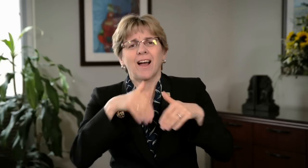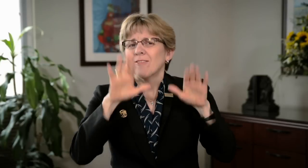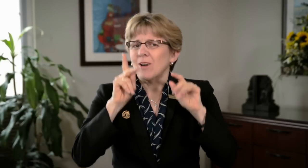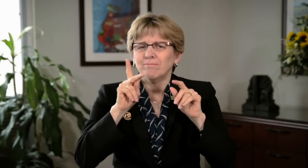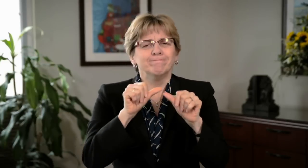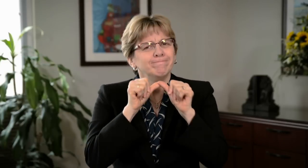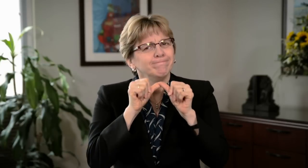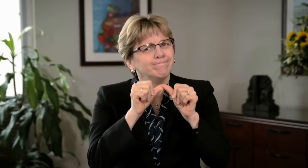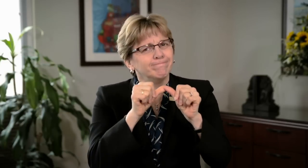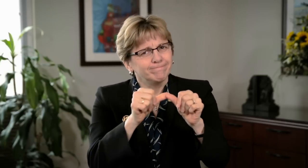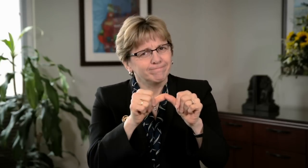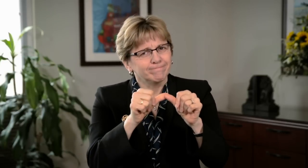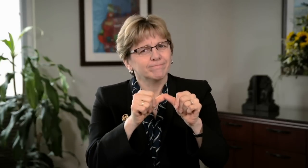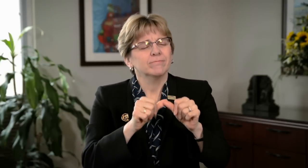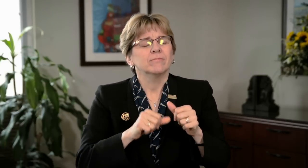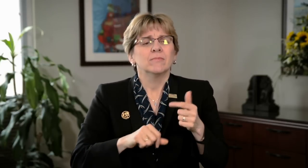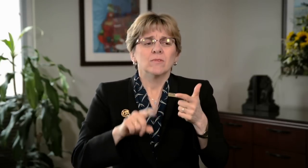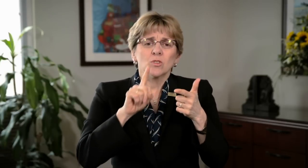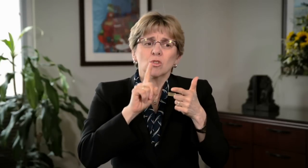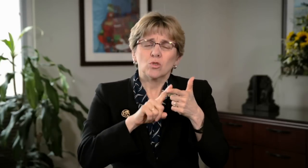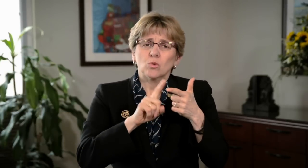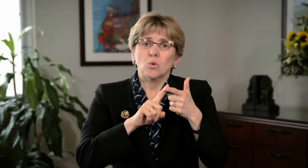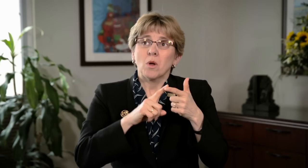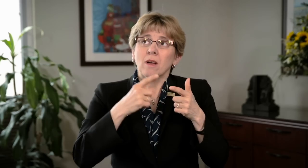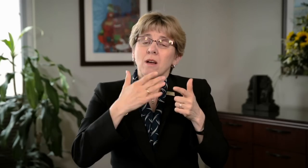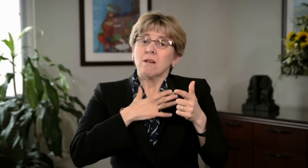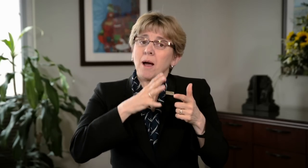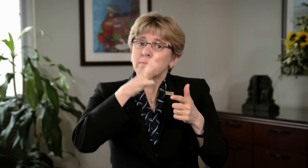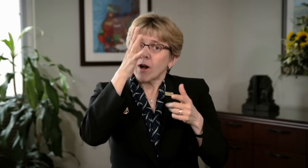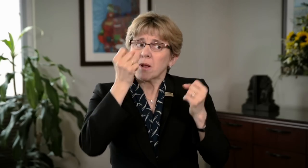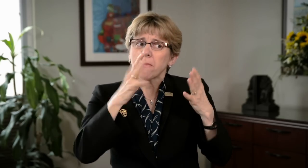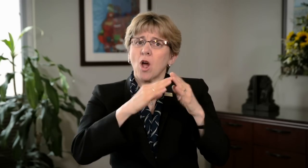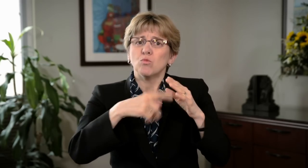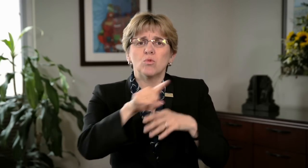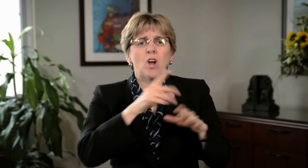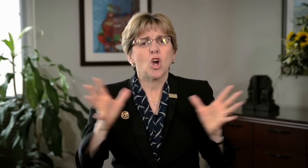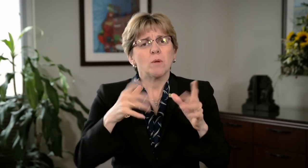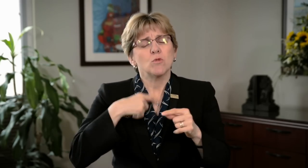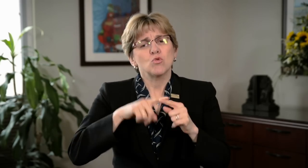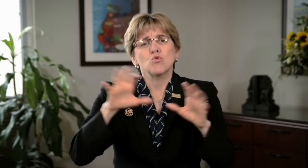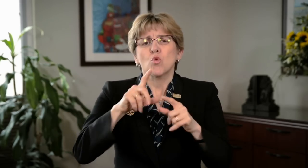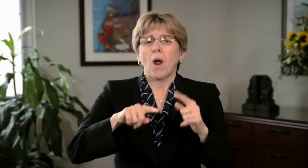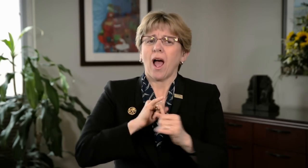Never to give up in frustration. To keep on. My parents and many community members encouraged me to do what I love.